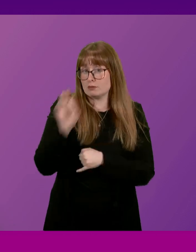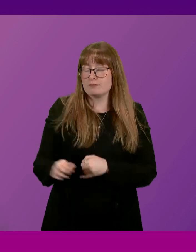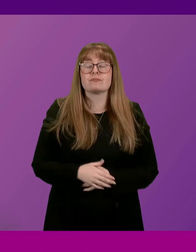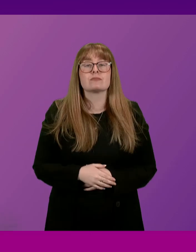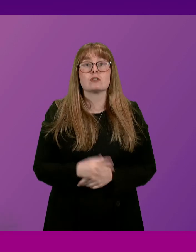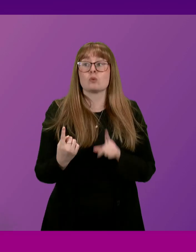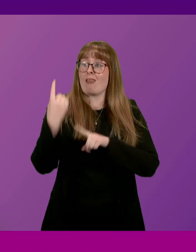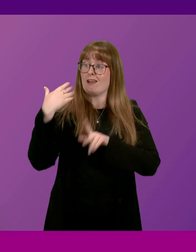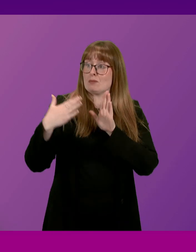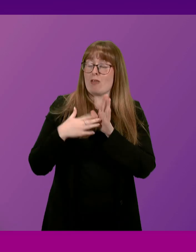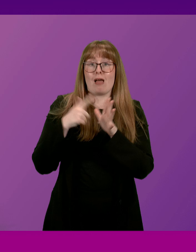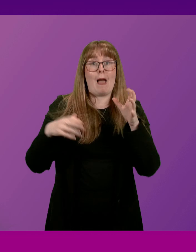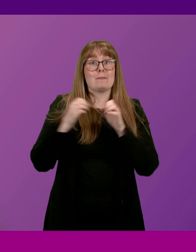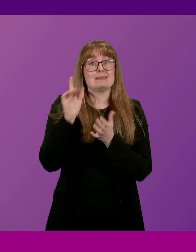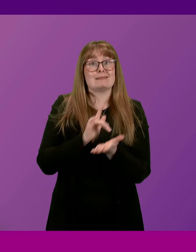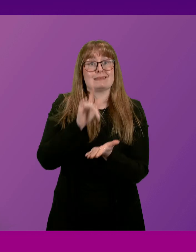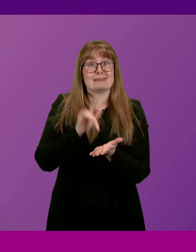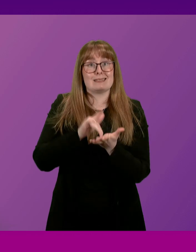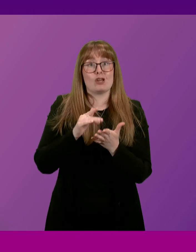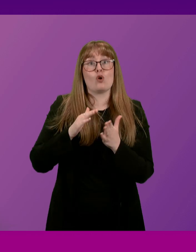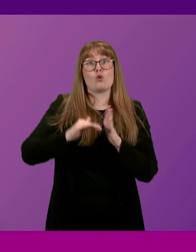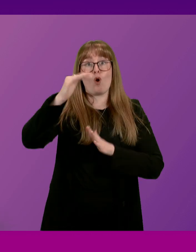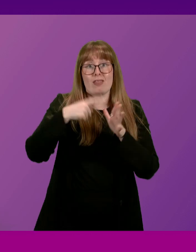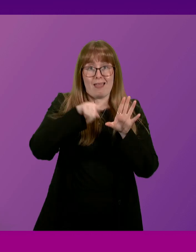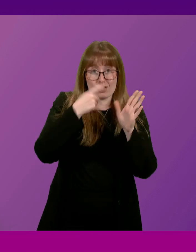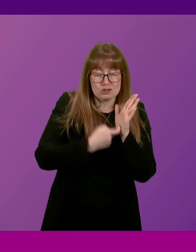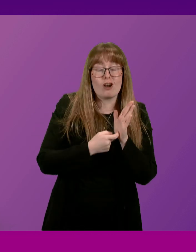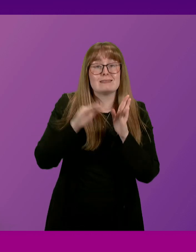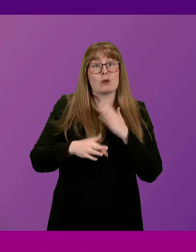Last month, Aberdeen City Council, North Ayrshire Council and South Lanarkshire Council